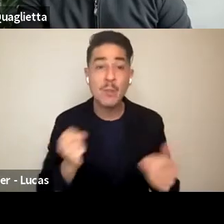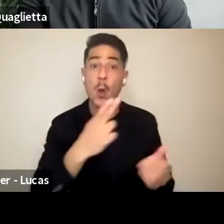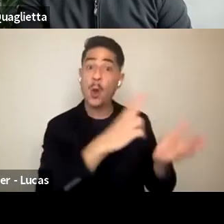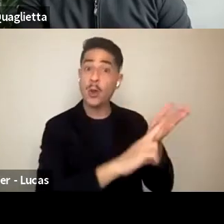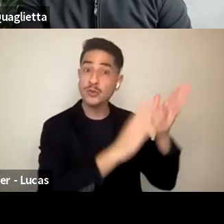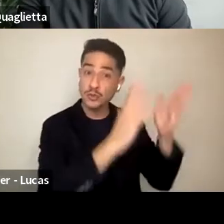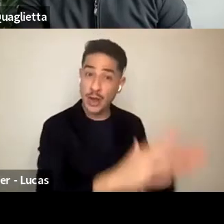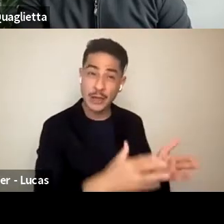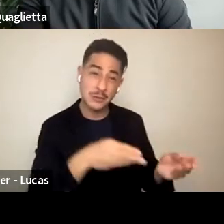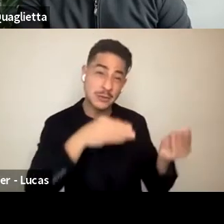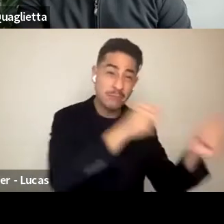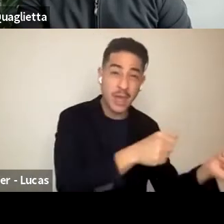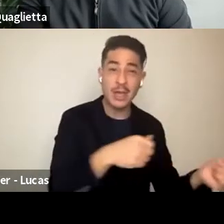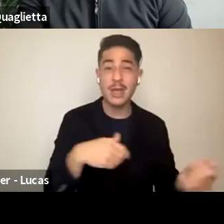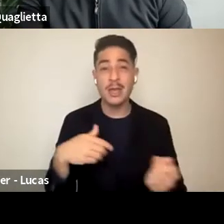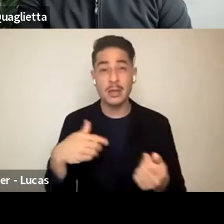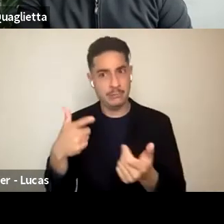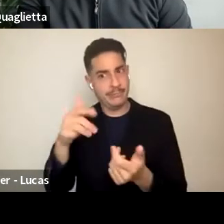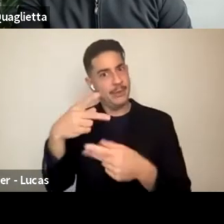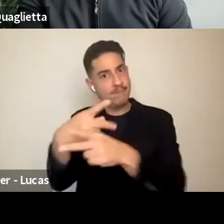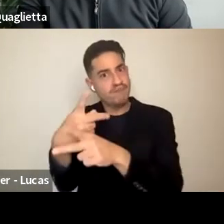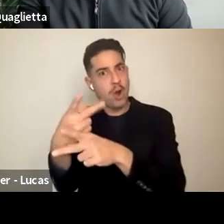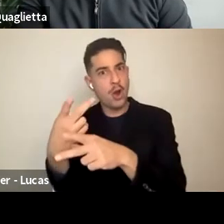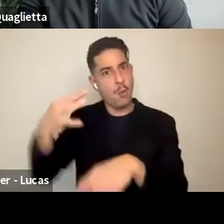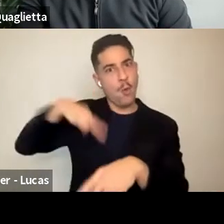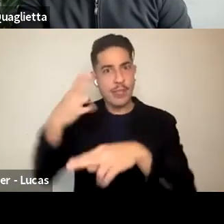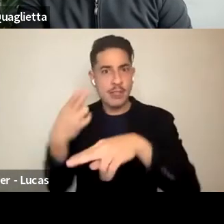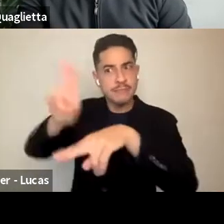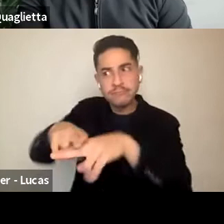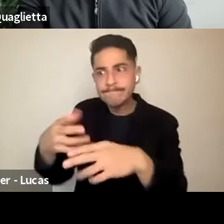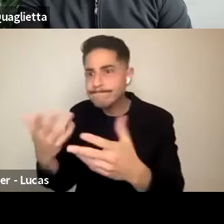I honestly don't think I personally had anyone, like delve into that.